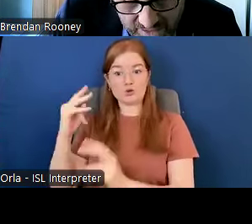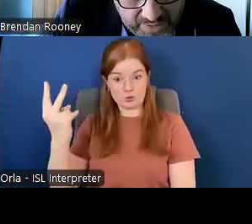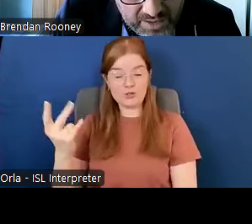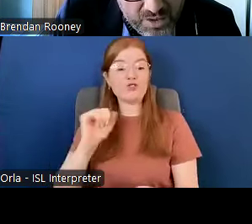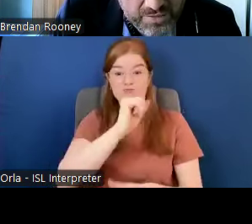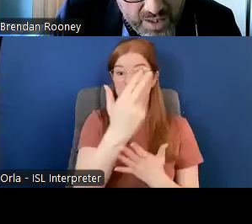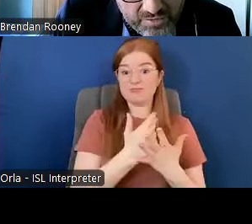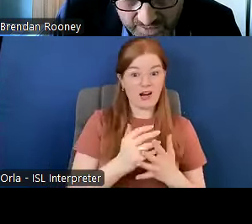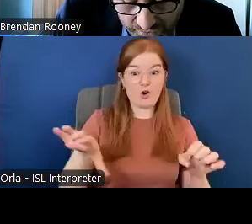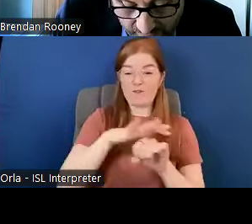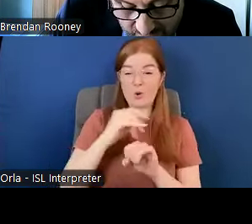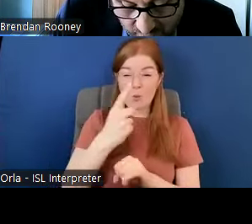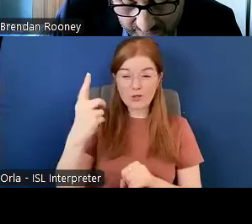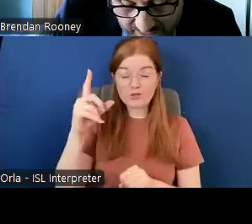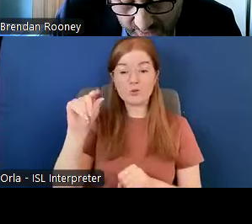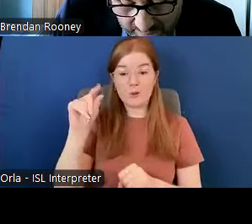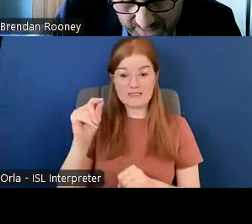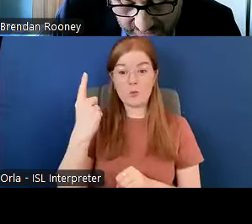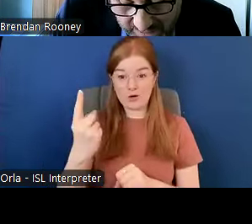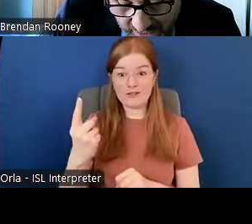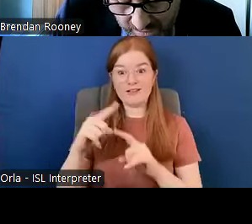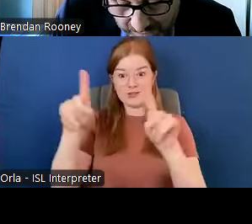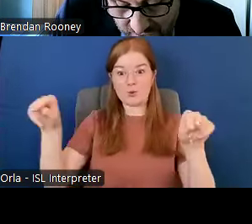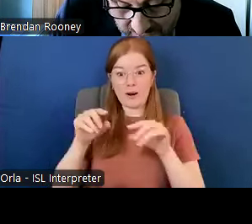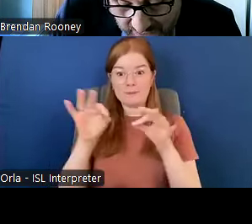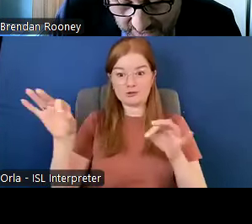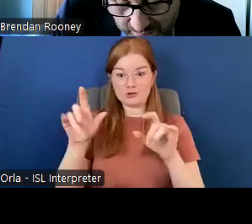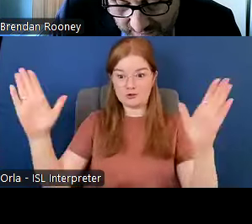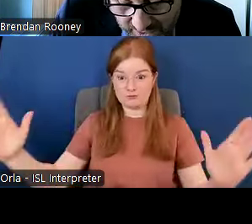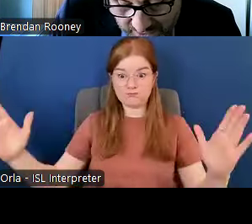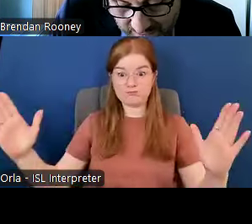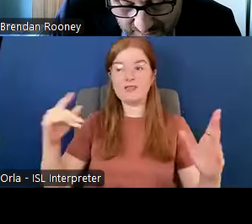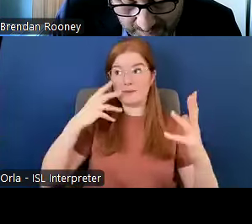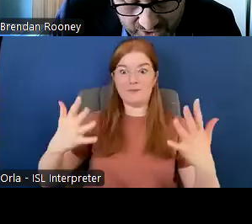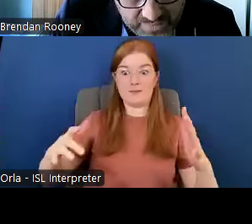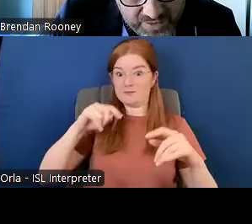covering over 121 square meters, features in its upper register a depiction of the